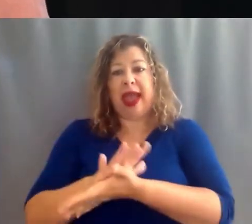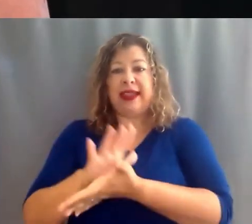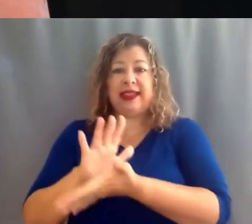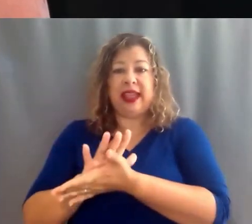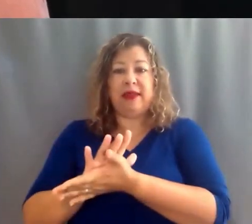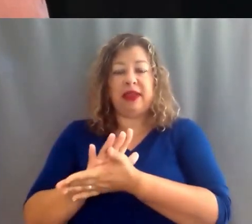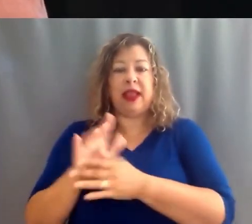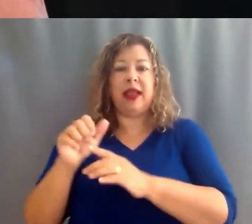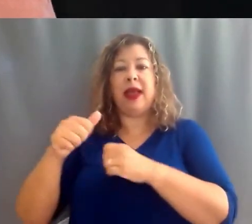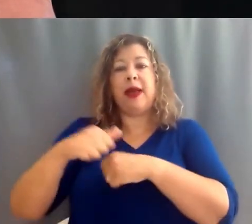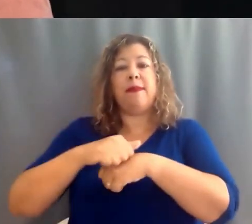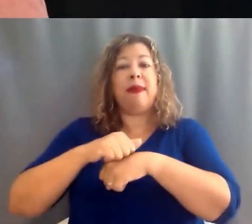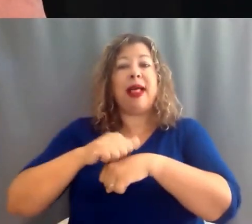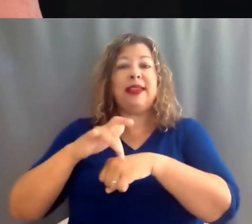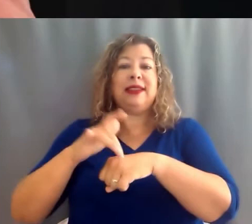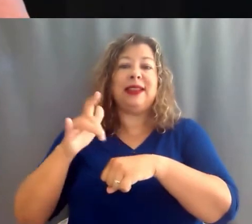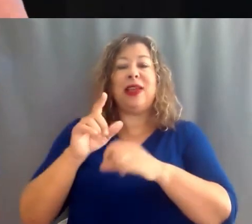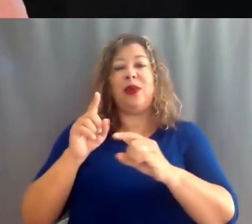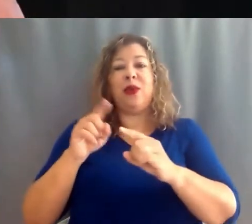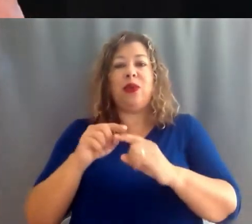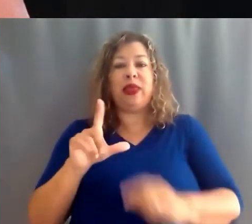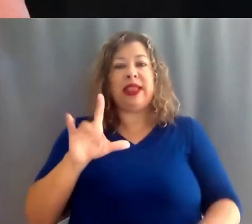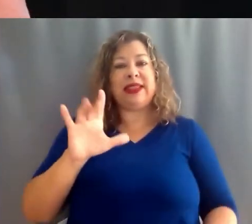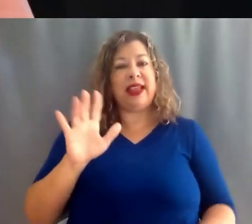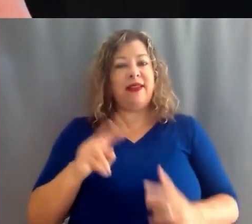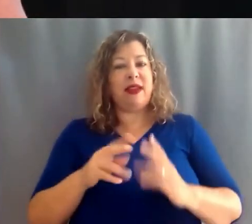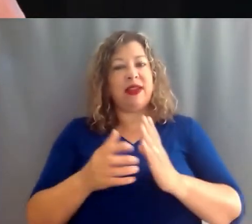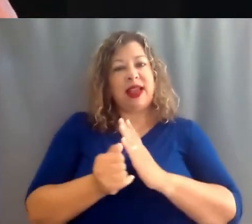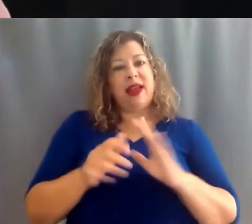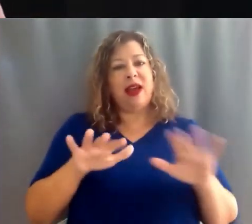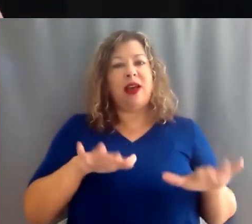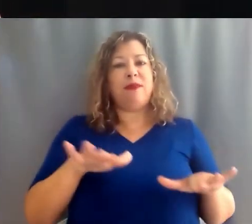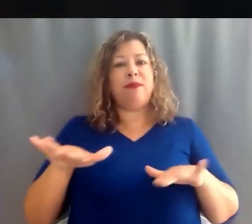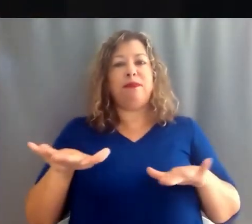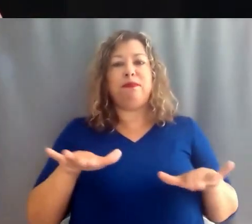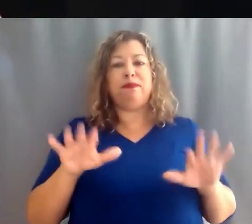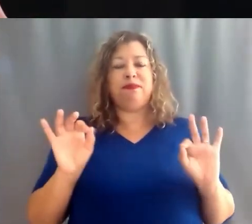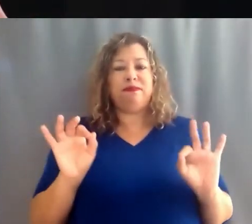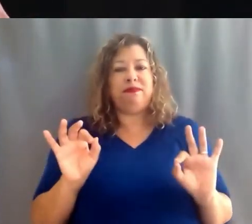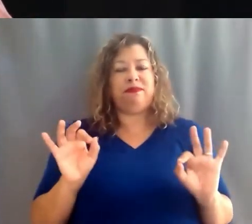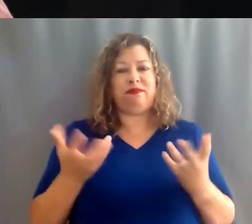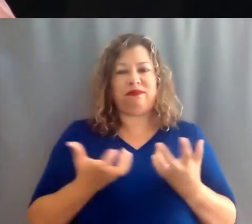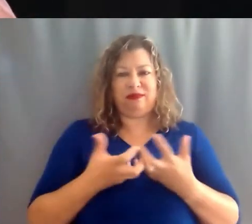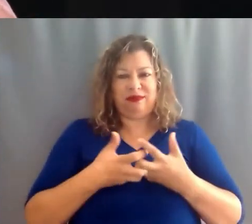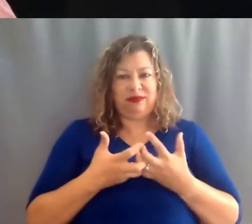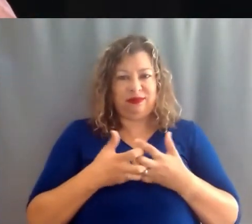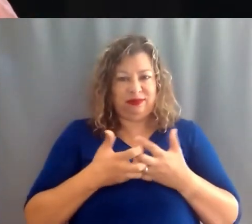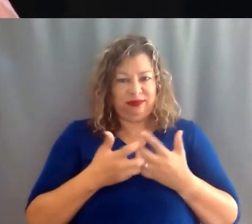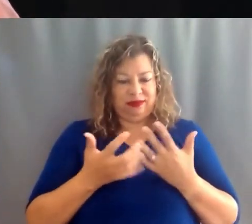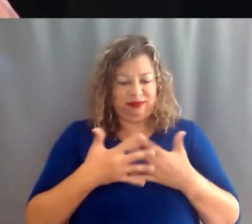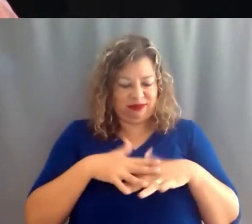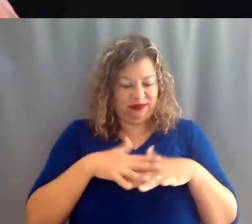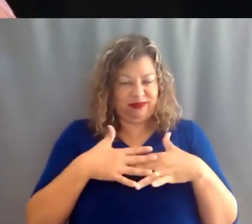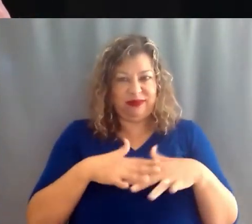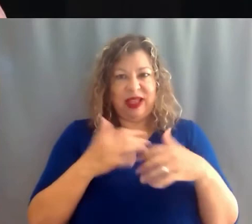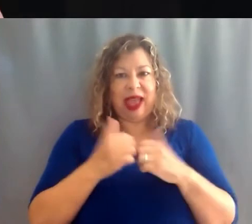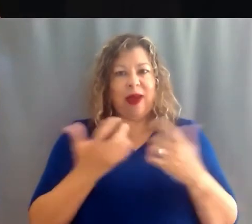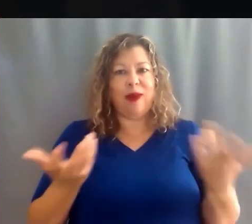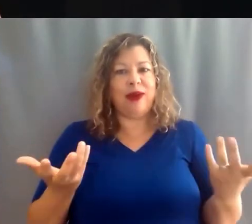speak at Lincoln Center and are really polished. And it's just like. How do we create a world where we can all be